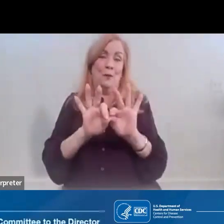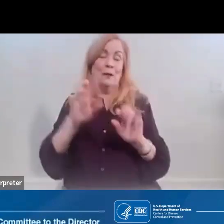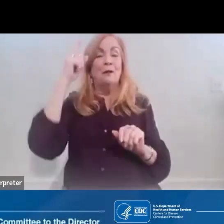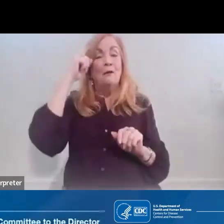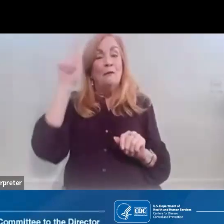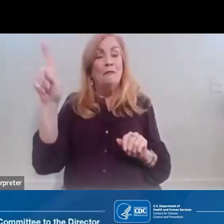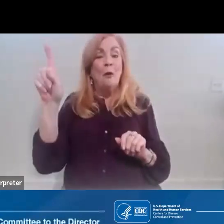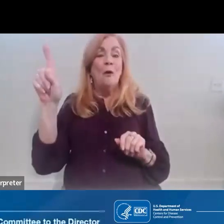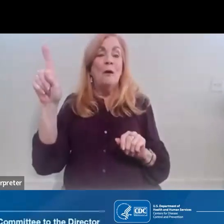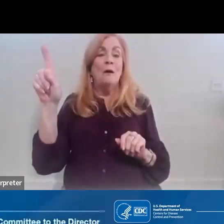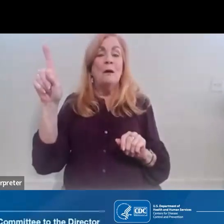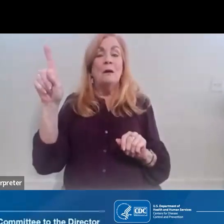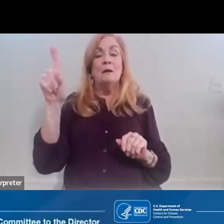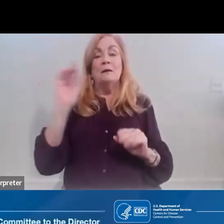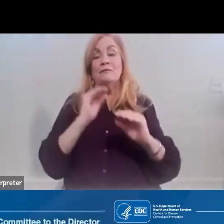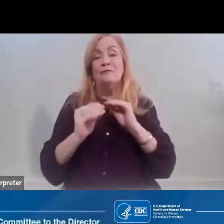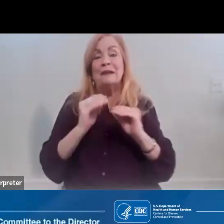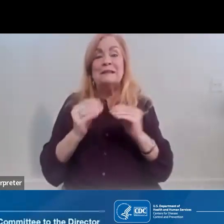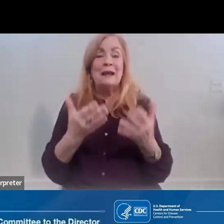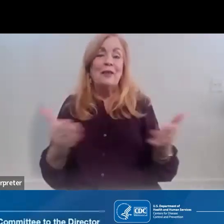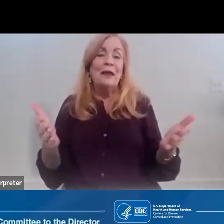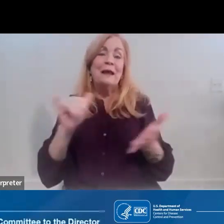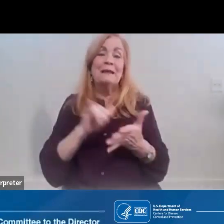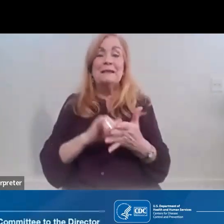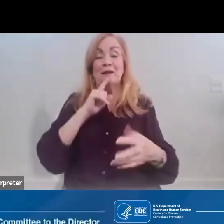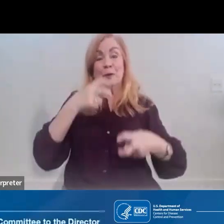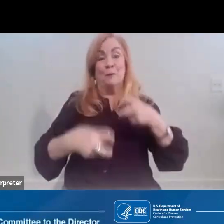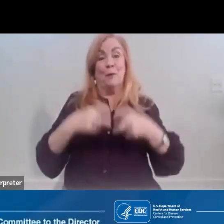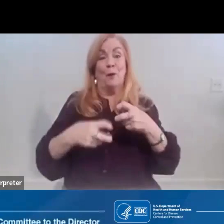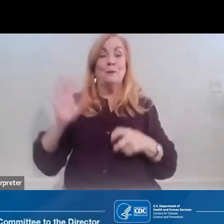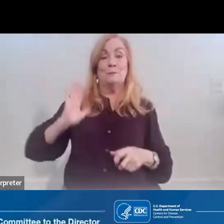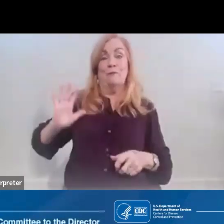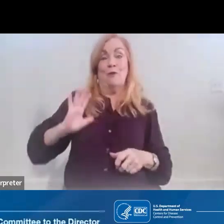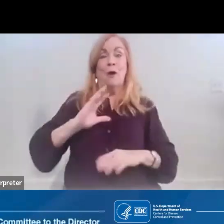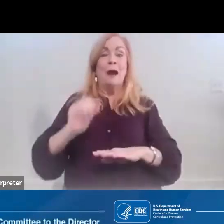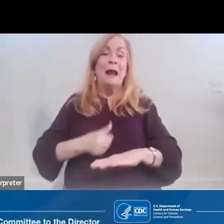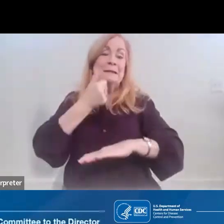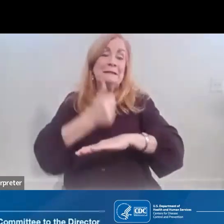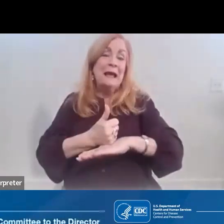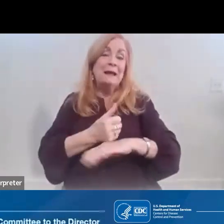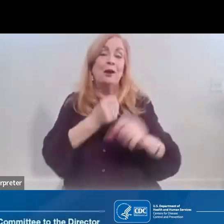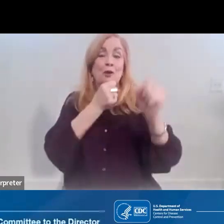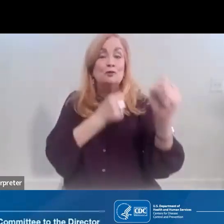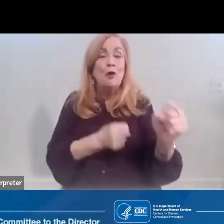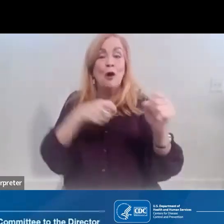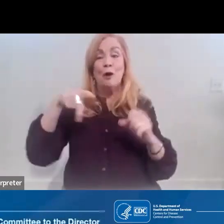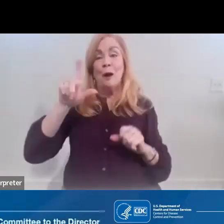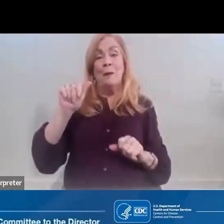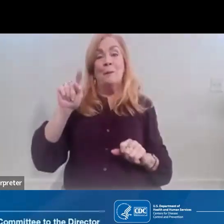fixing things that have been problems before and setting a strong, you know, platform for doing all kinds of things in the future.